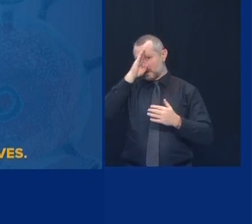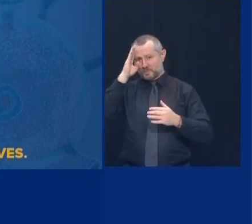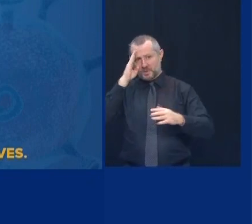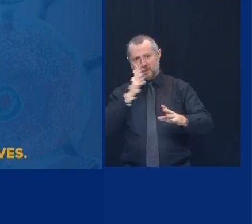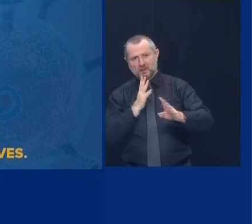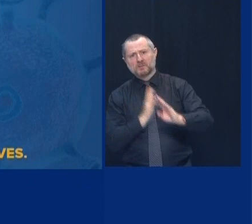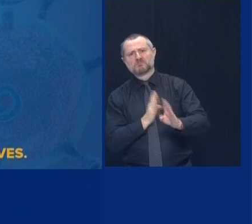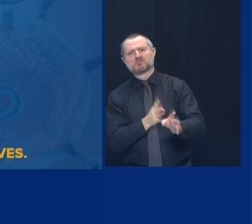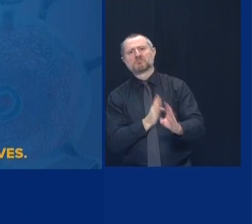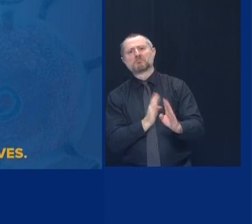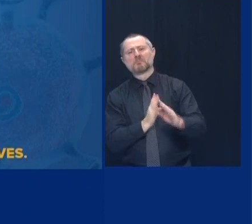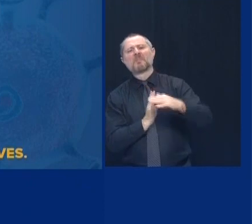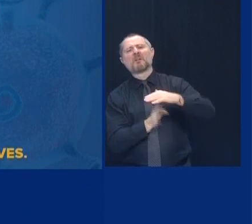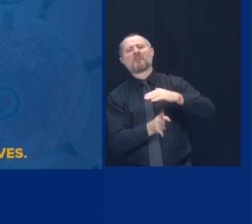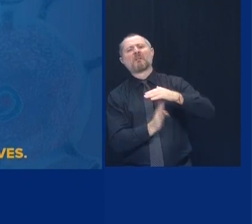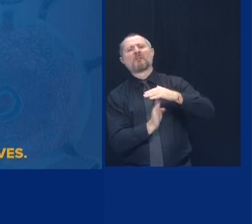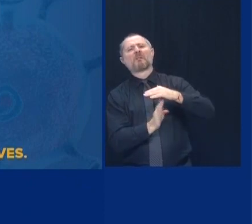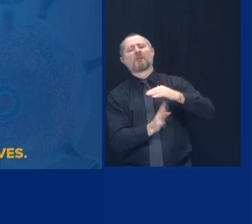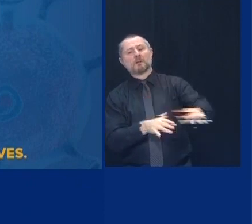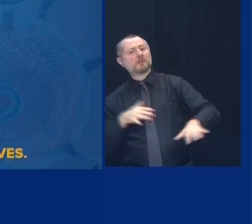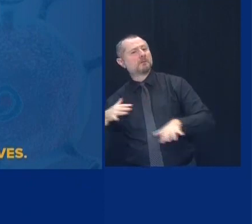STATEN ISLAND IS ALSO A PROBLEM